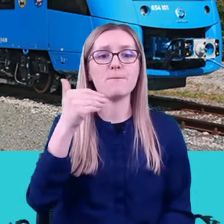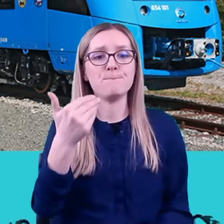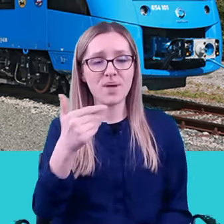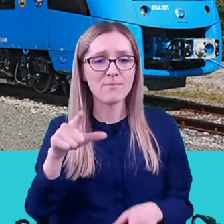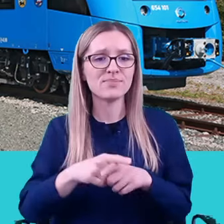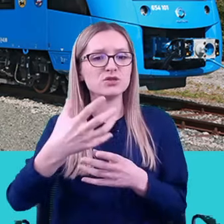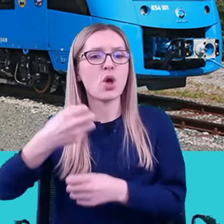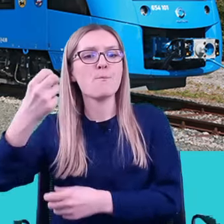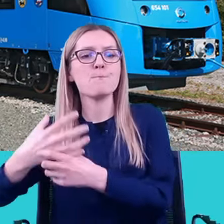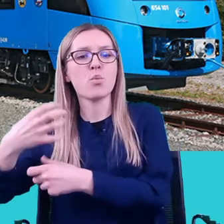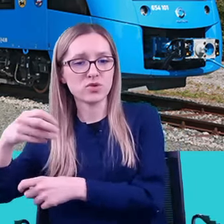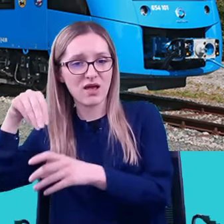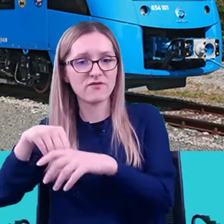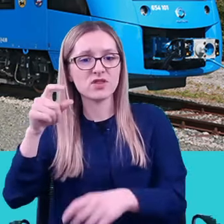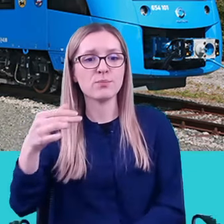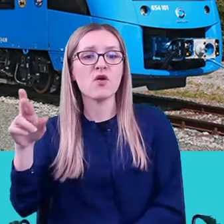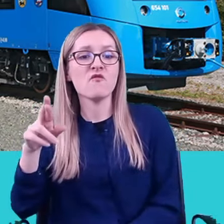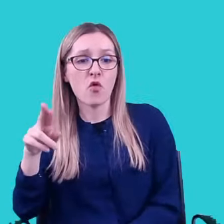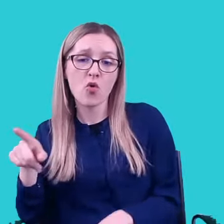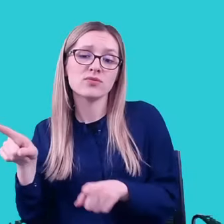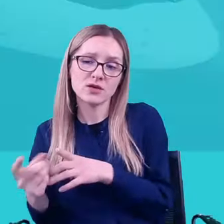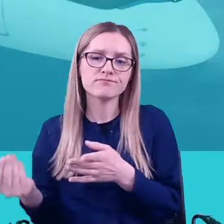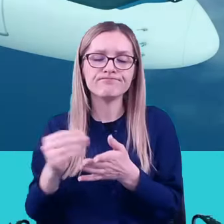as well as batteries or supercapacitors.